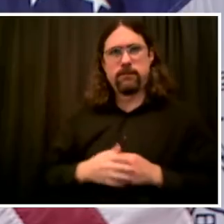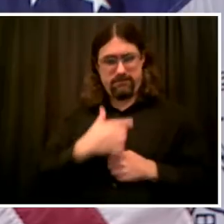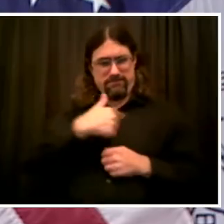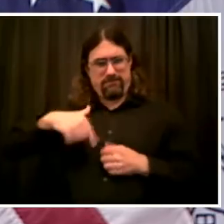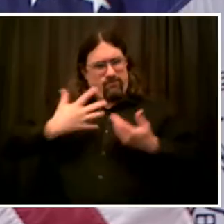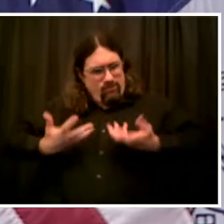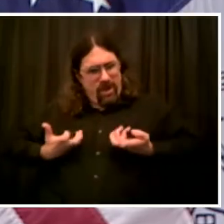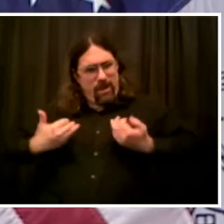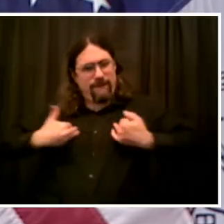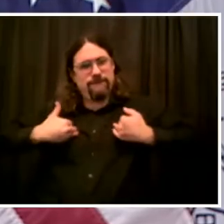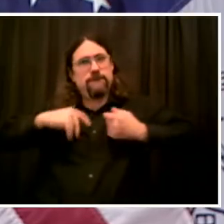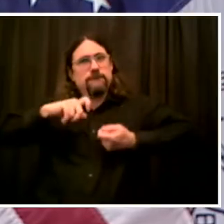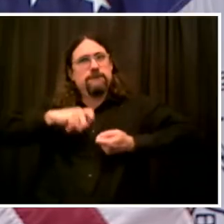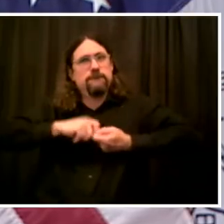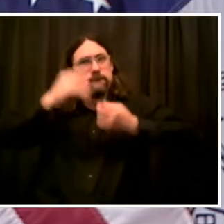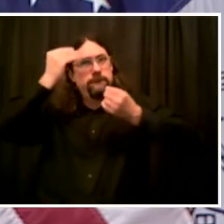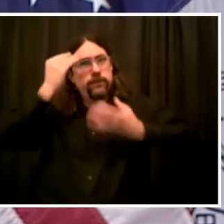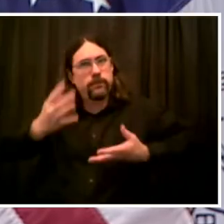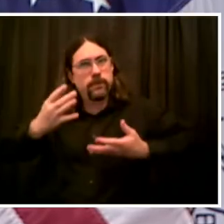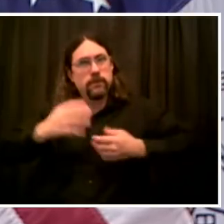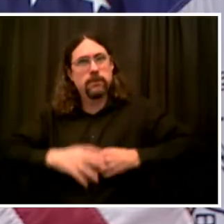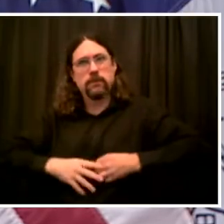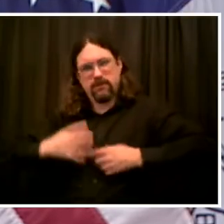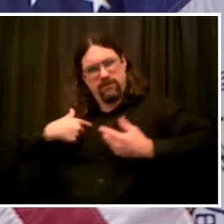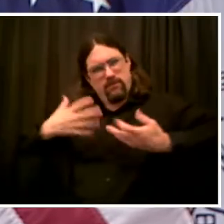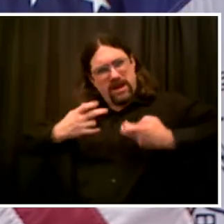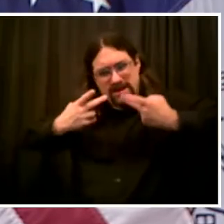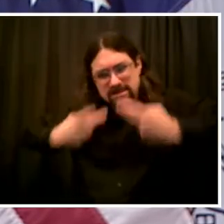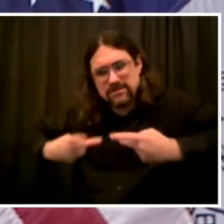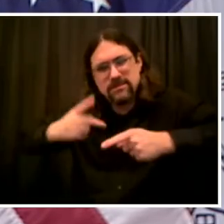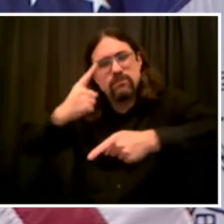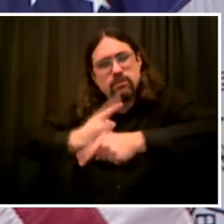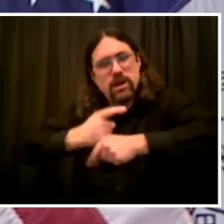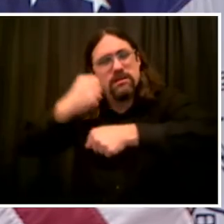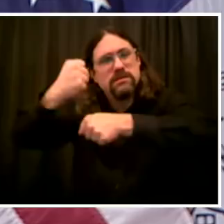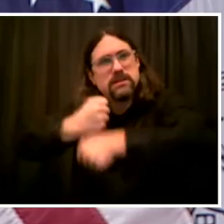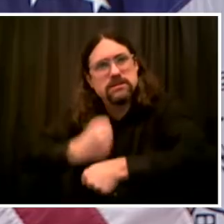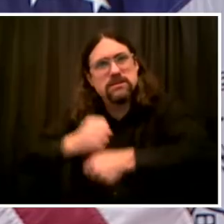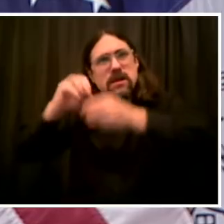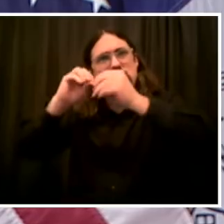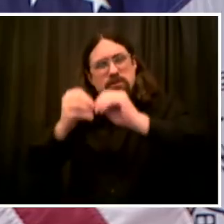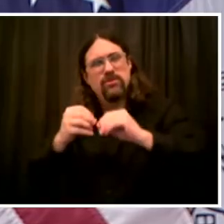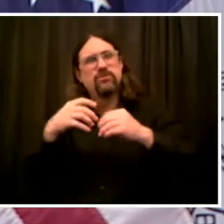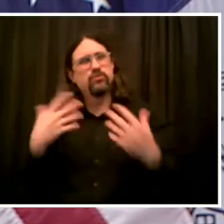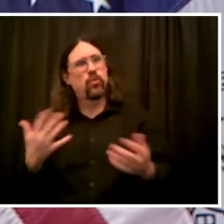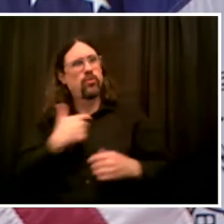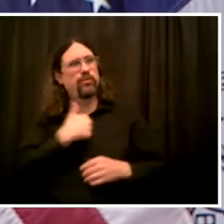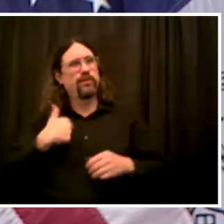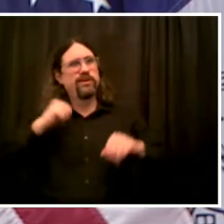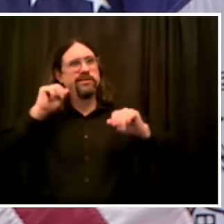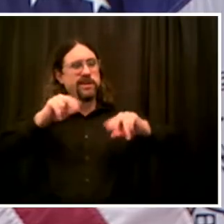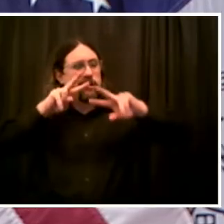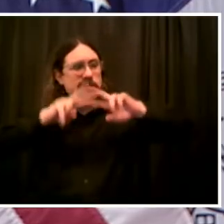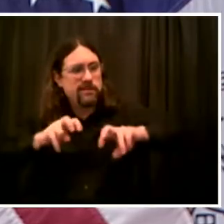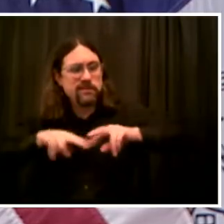WE'RE LEARNING FROM THIS EXPERIENCE AND WHAT'S WORKING A NDWHT'AS NOT. NOW, AGINA, ANYONE ACCEPTING